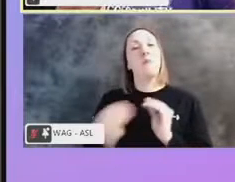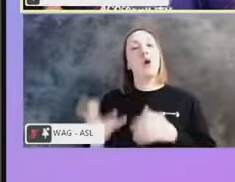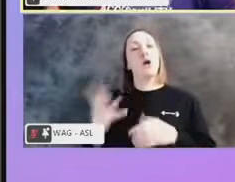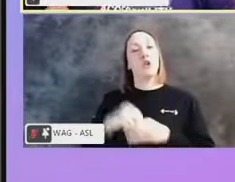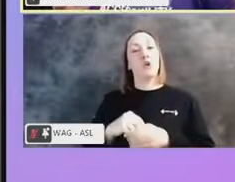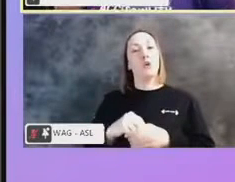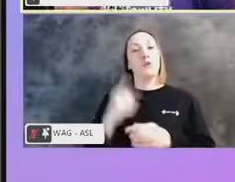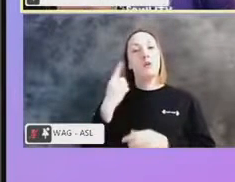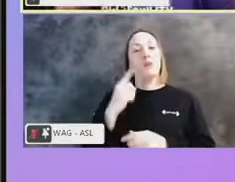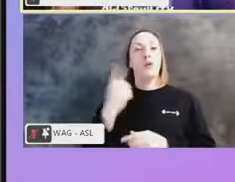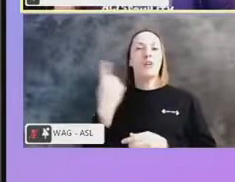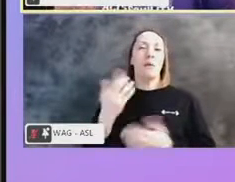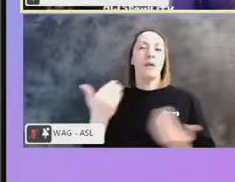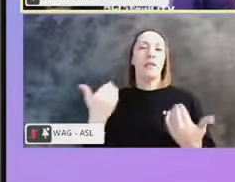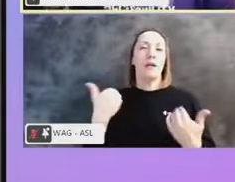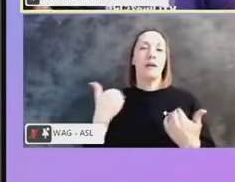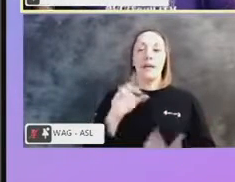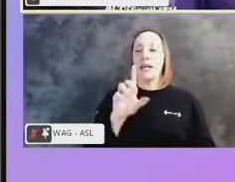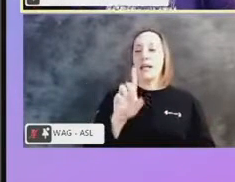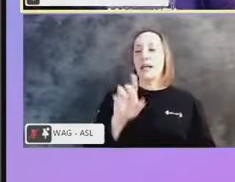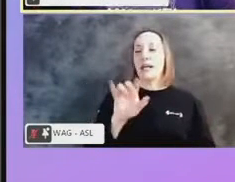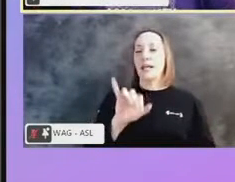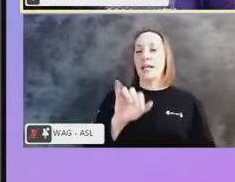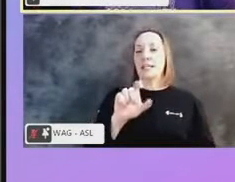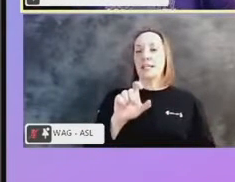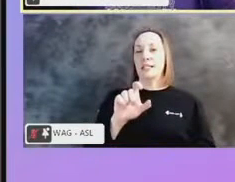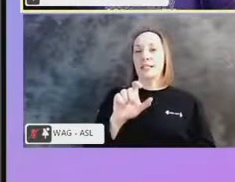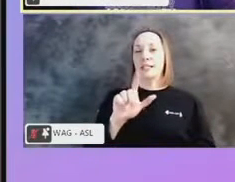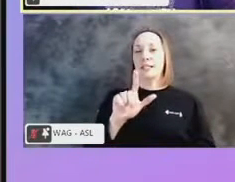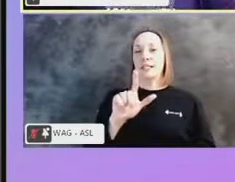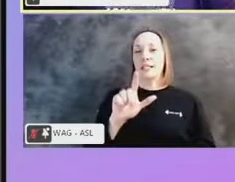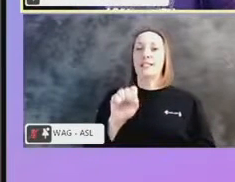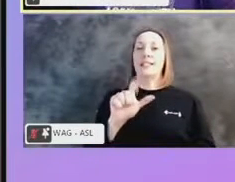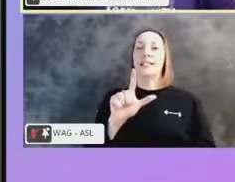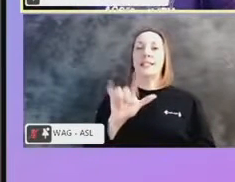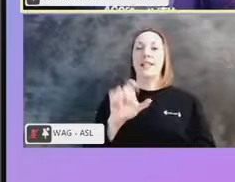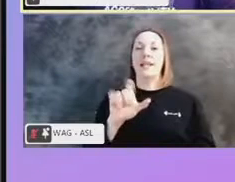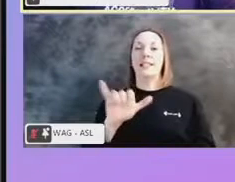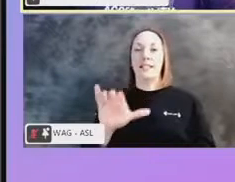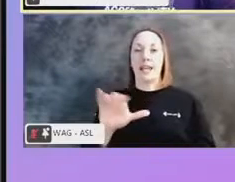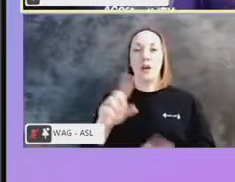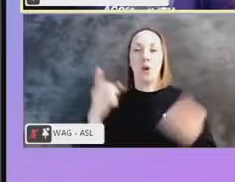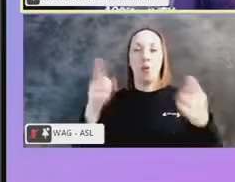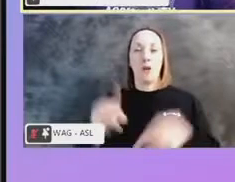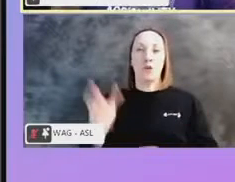document, that has 10 considerations to be more inclusive of someone who has